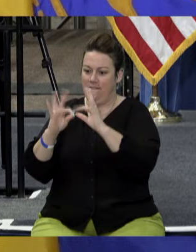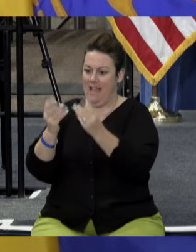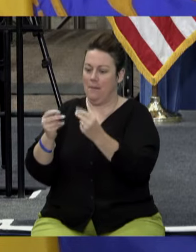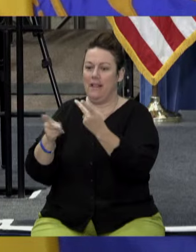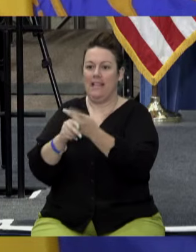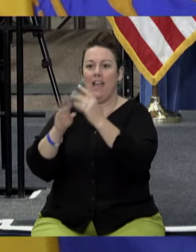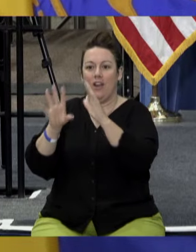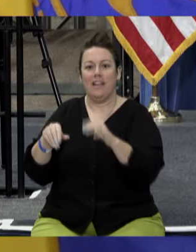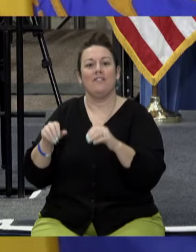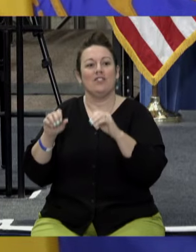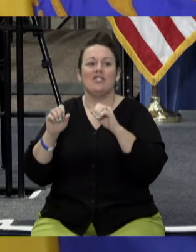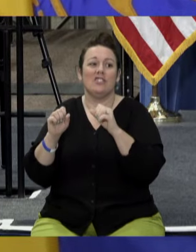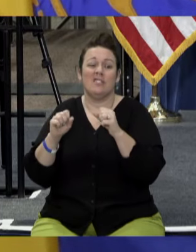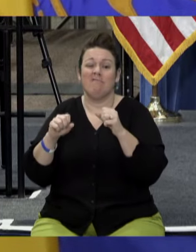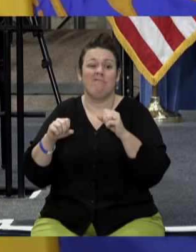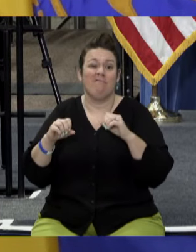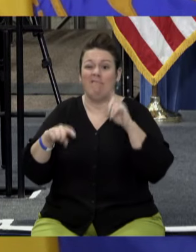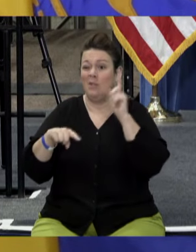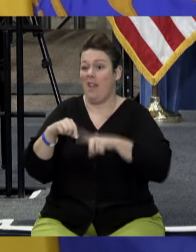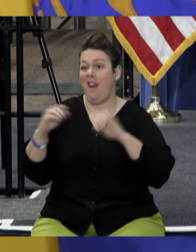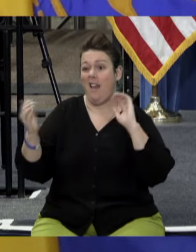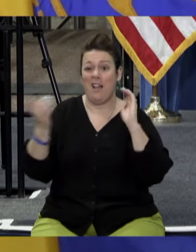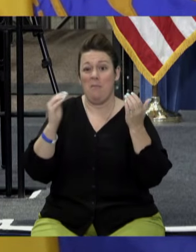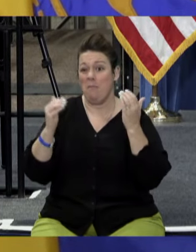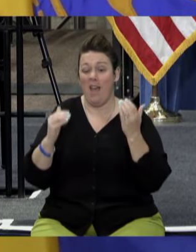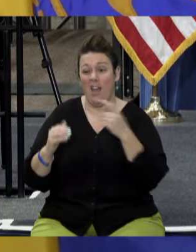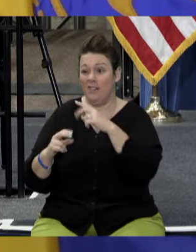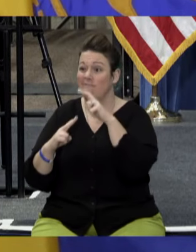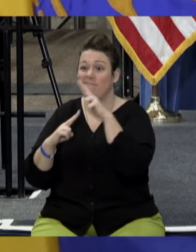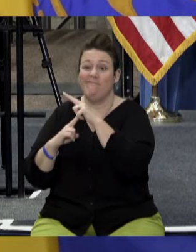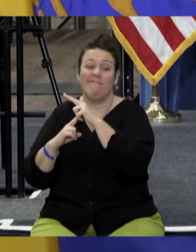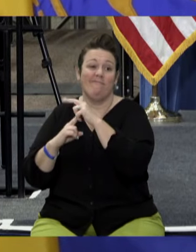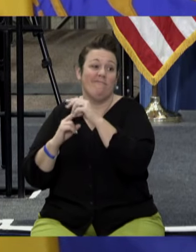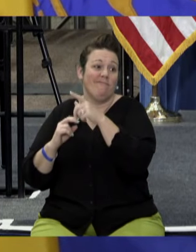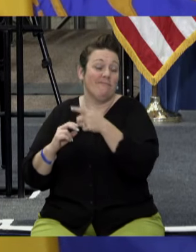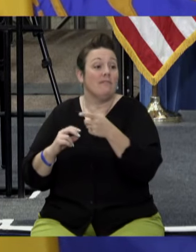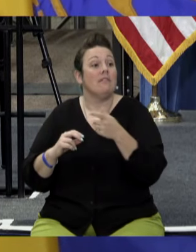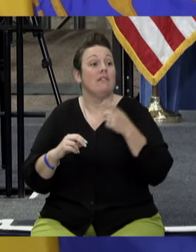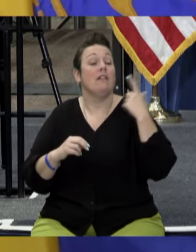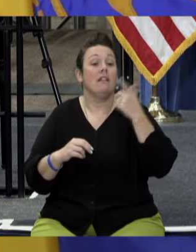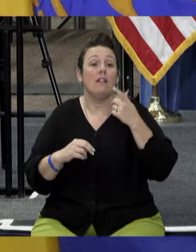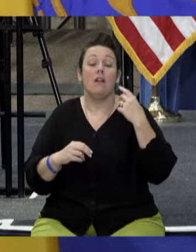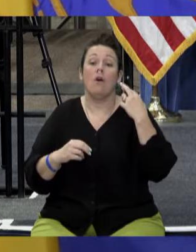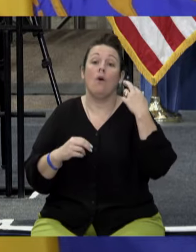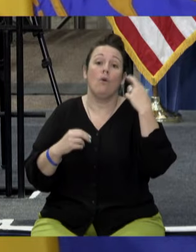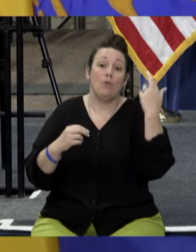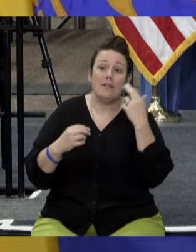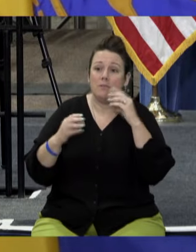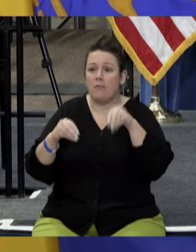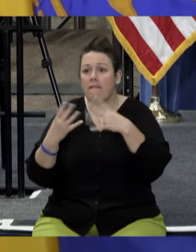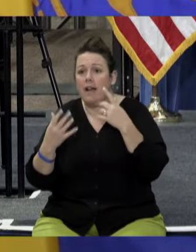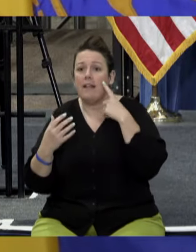is second to none. So the relief that they're providing to struggling people and to struggling